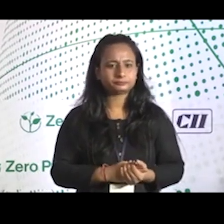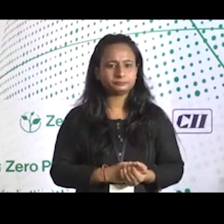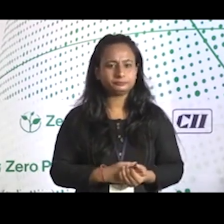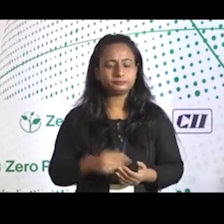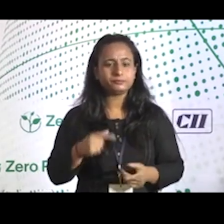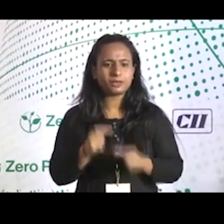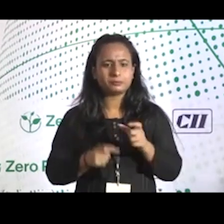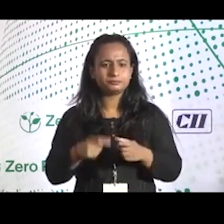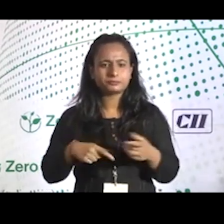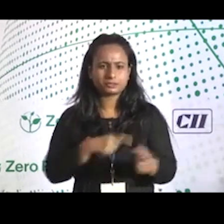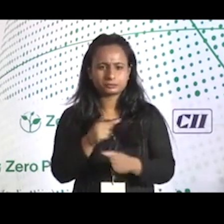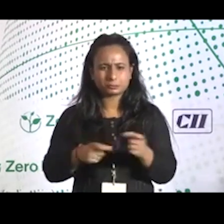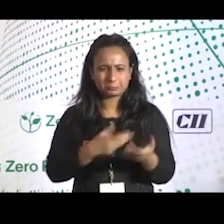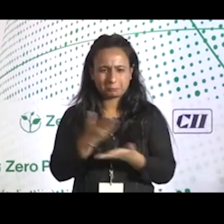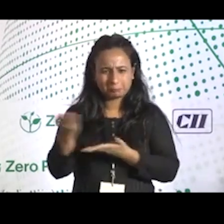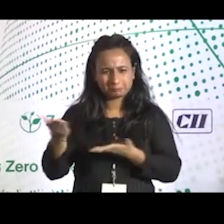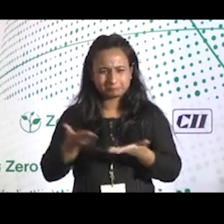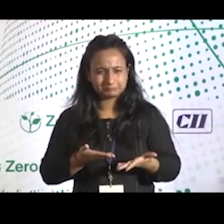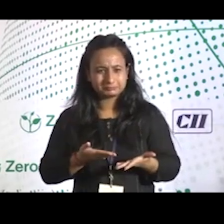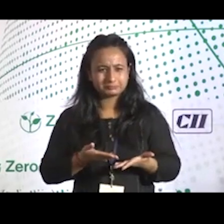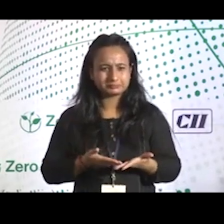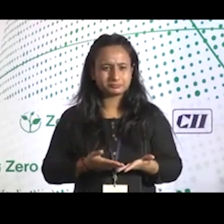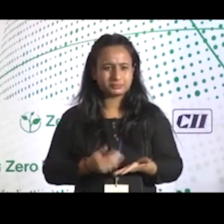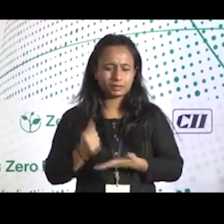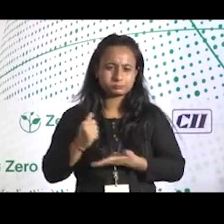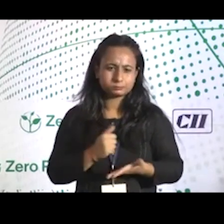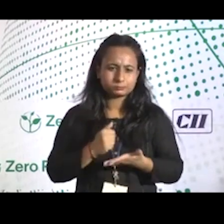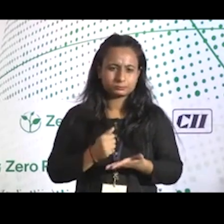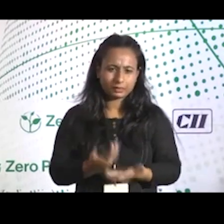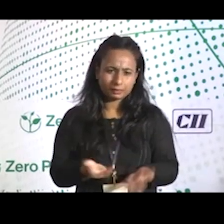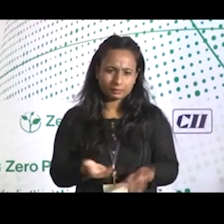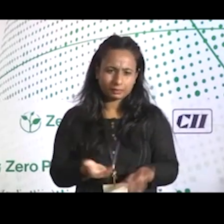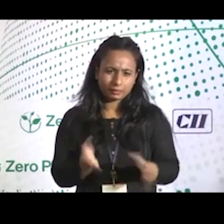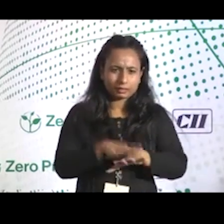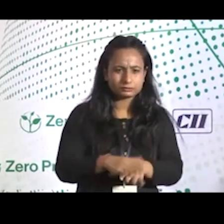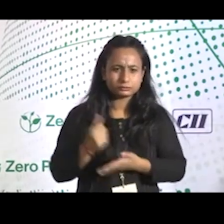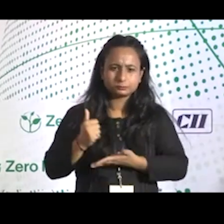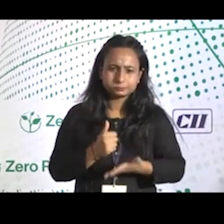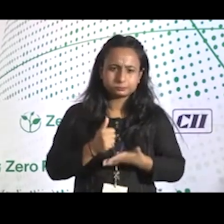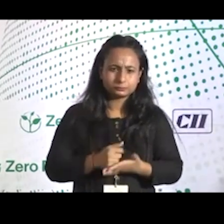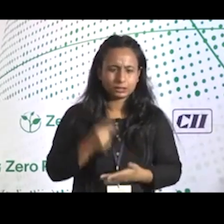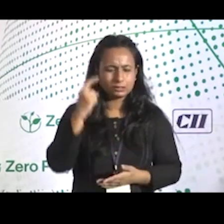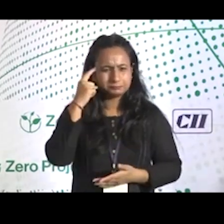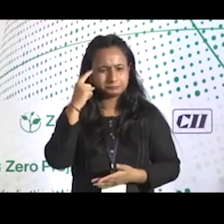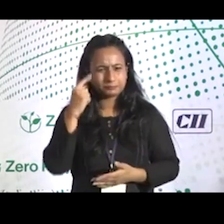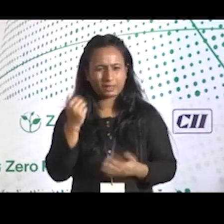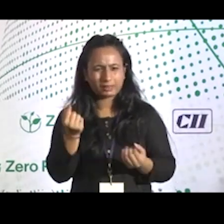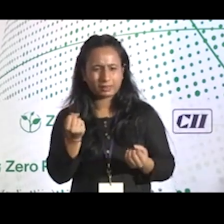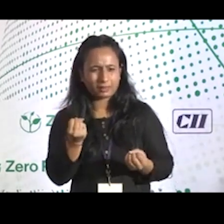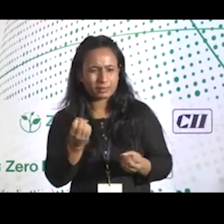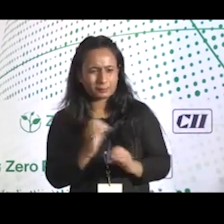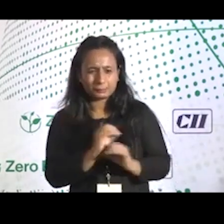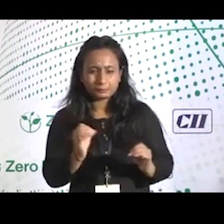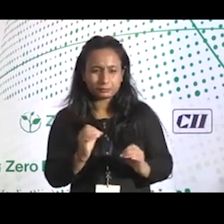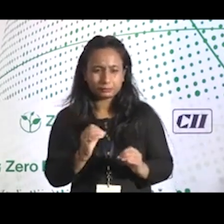when we look at inclusion investing, it's not just about numbers, about the beyond.